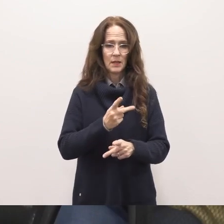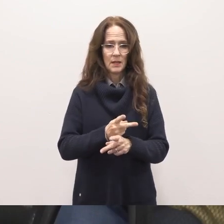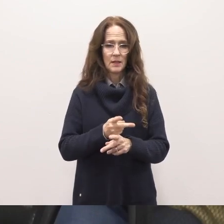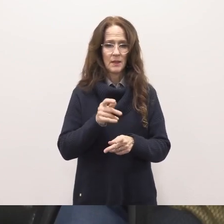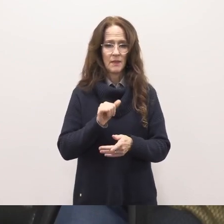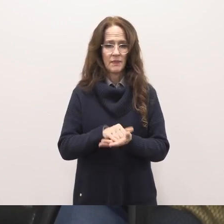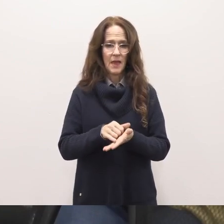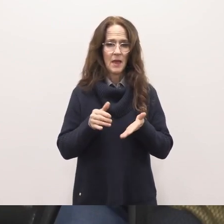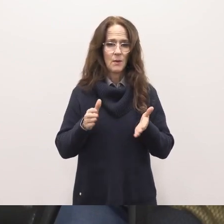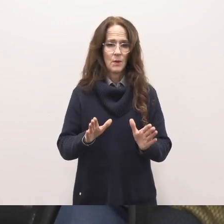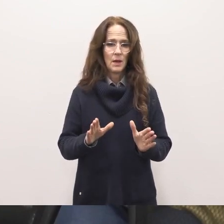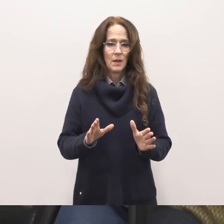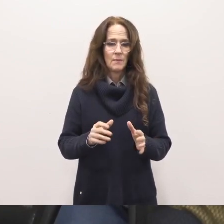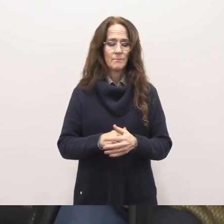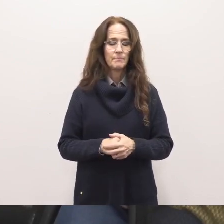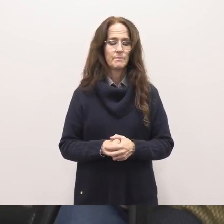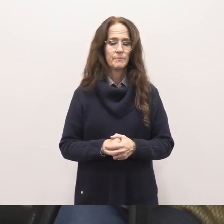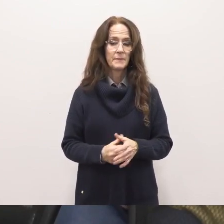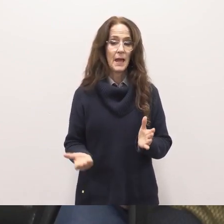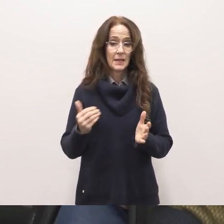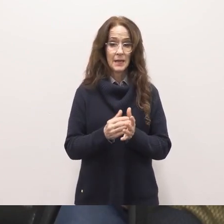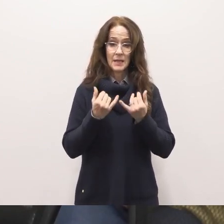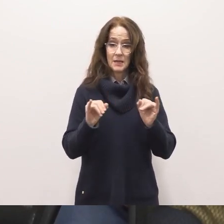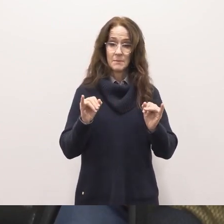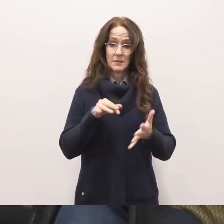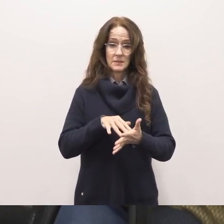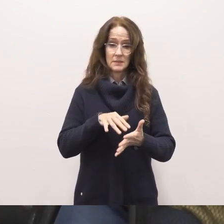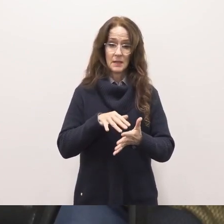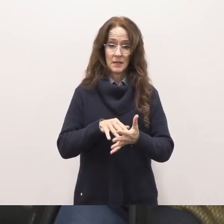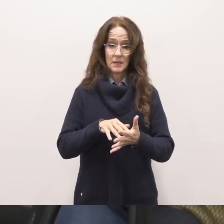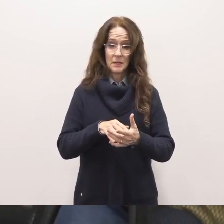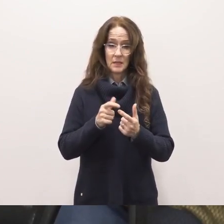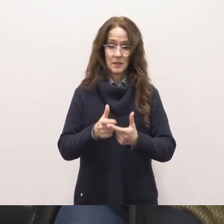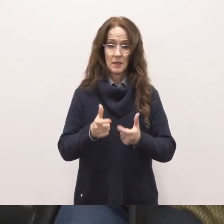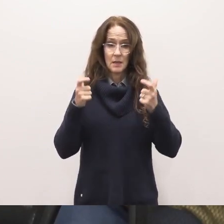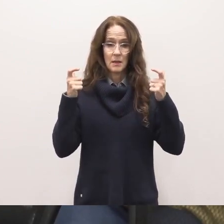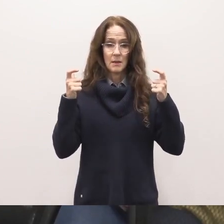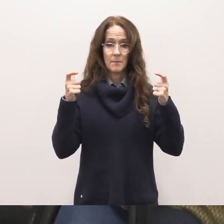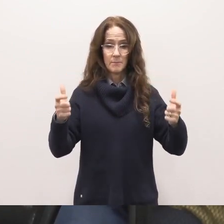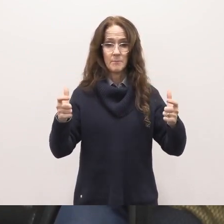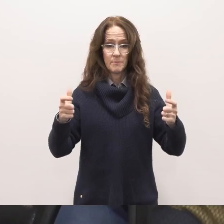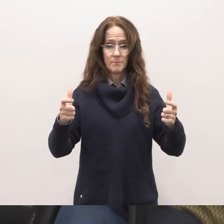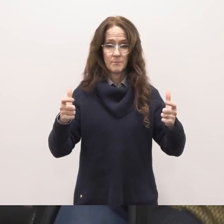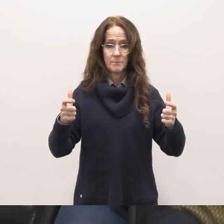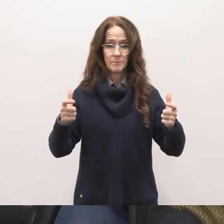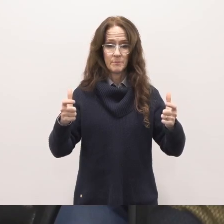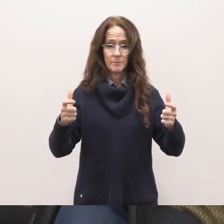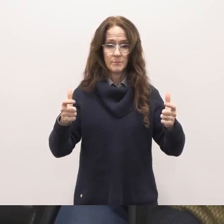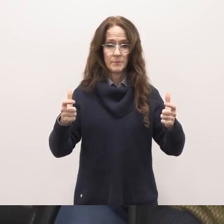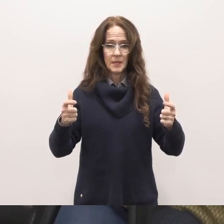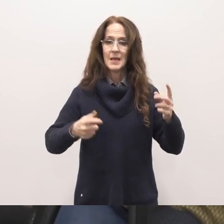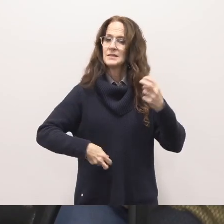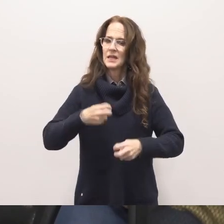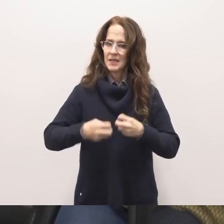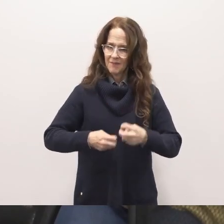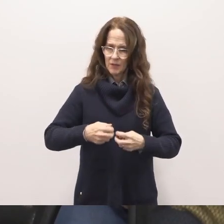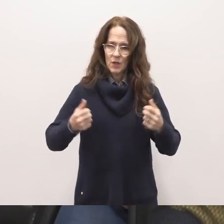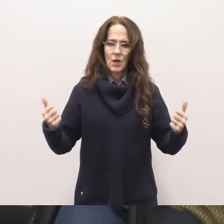So, and again, independent study is a big, it's a difficult, it's a challenging program